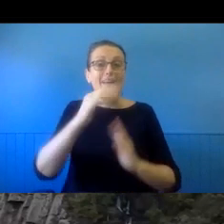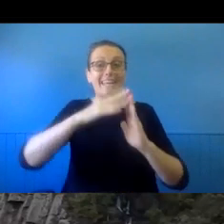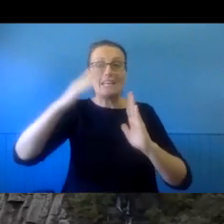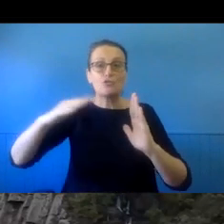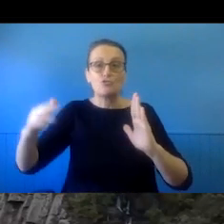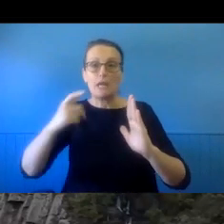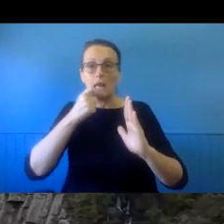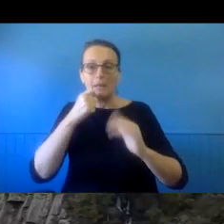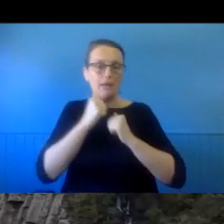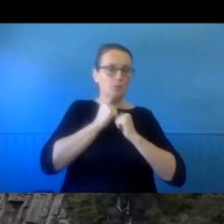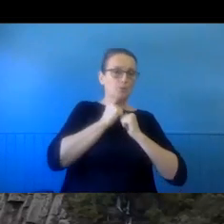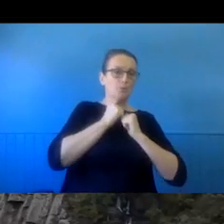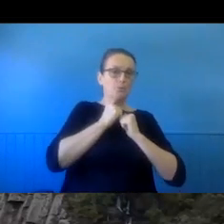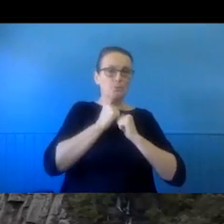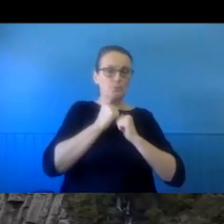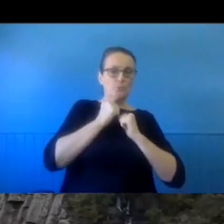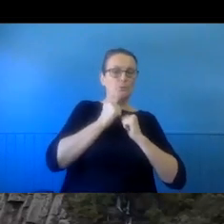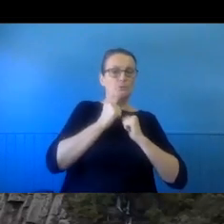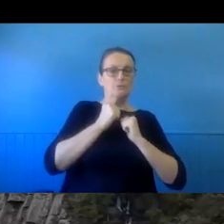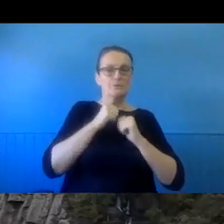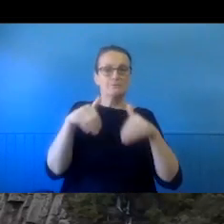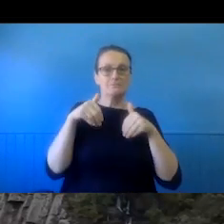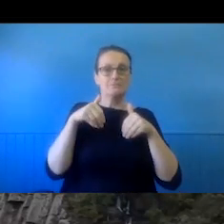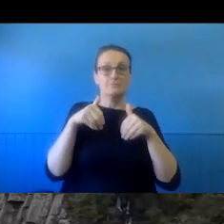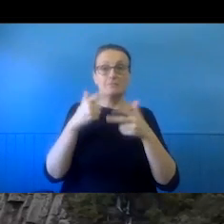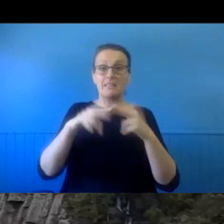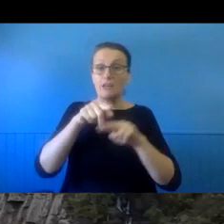authoritative because if you're anything like me, you're almost